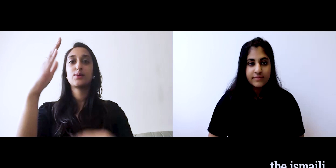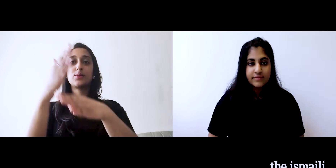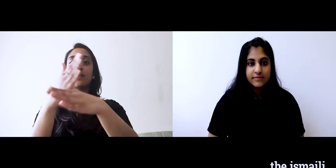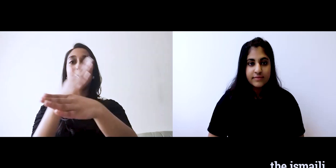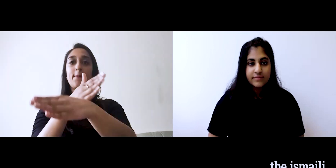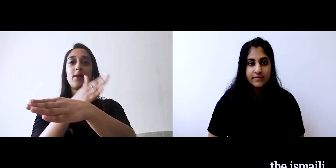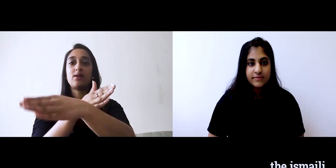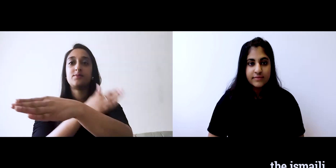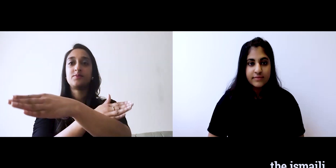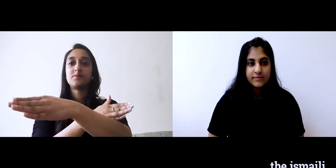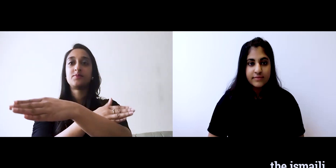Cucumber